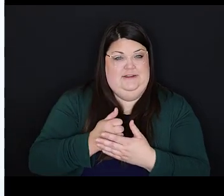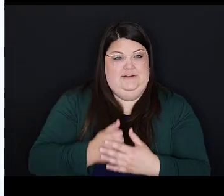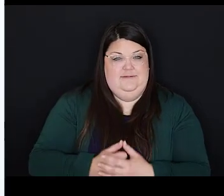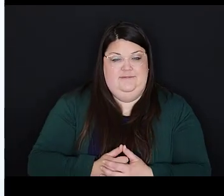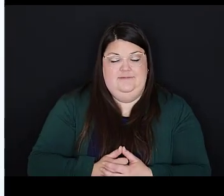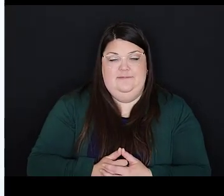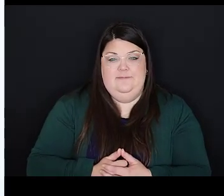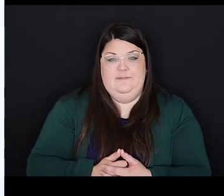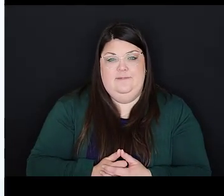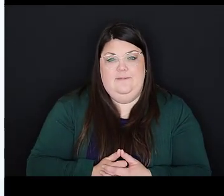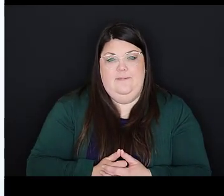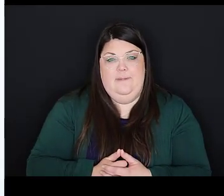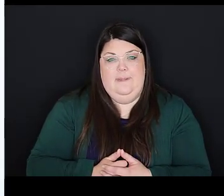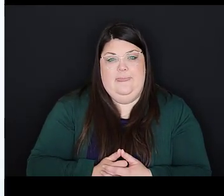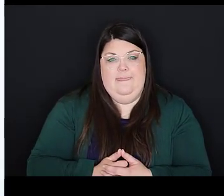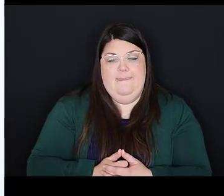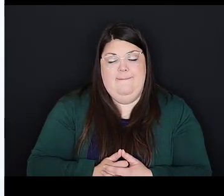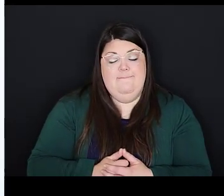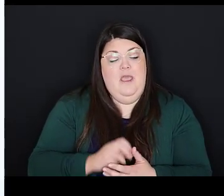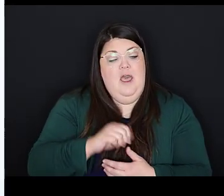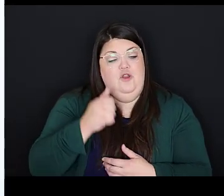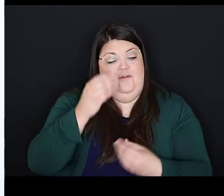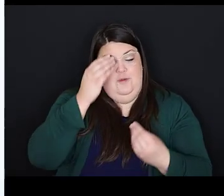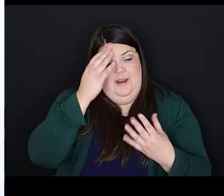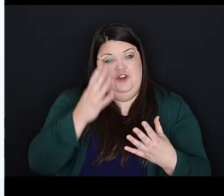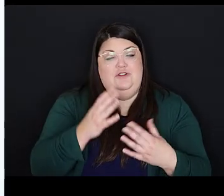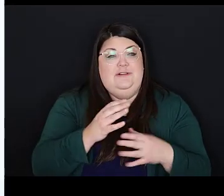Other Information. Individuals with disabilities